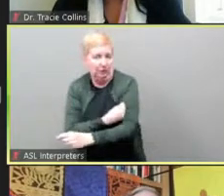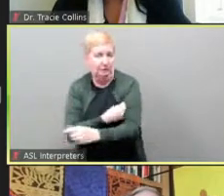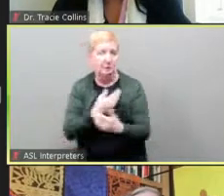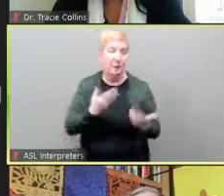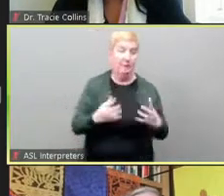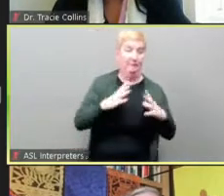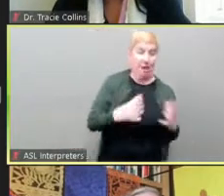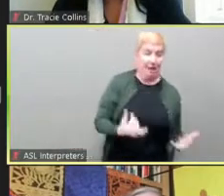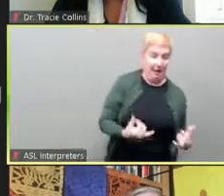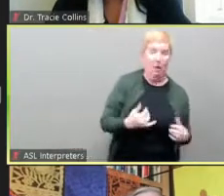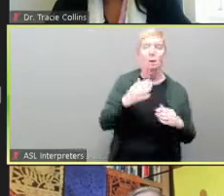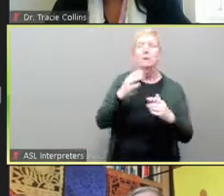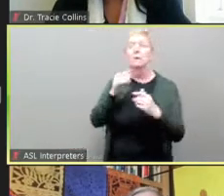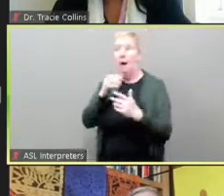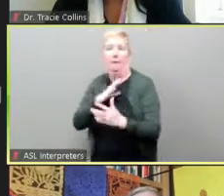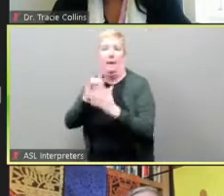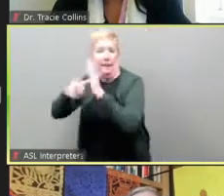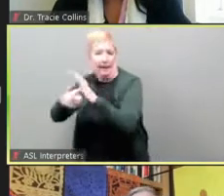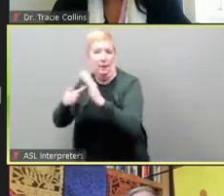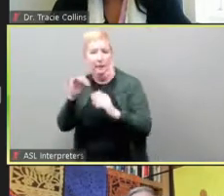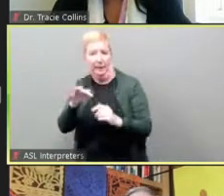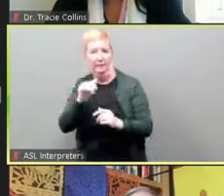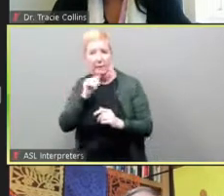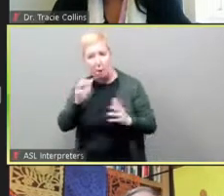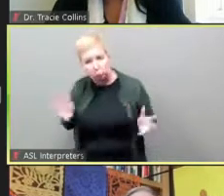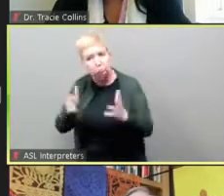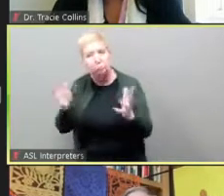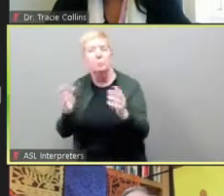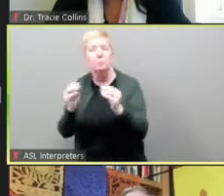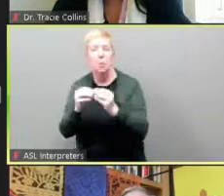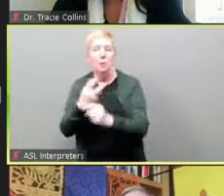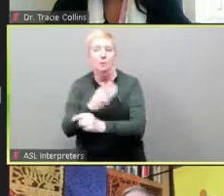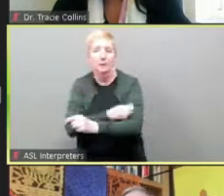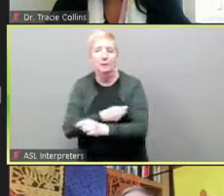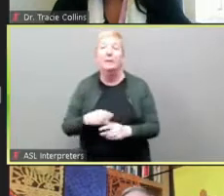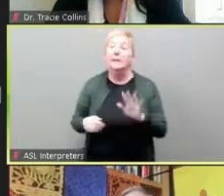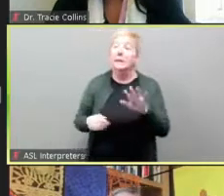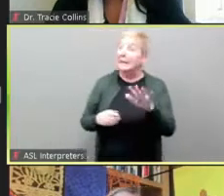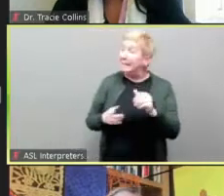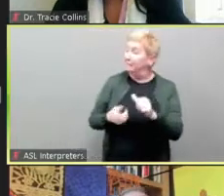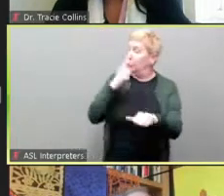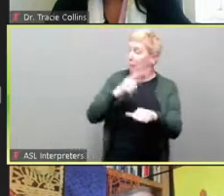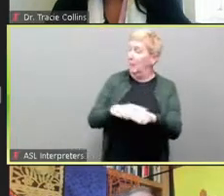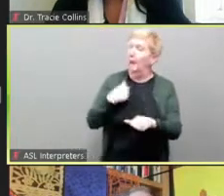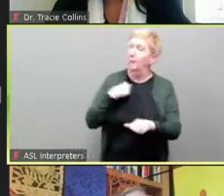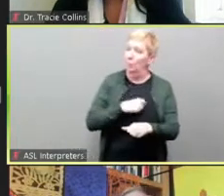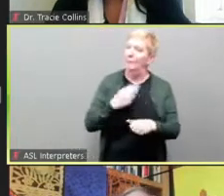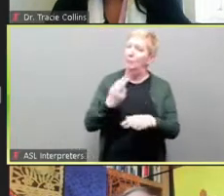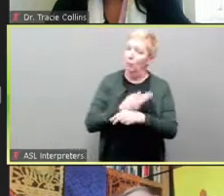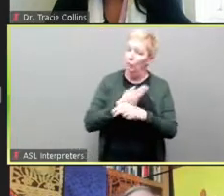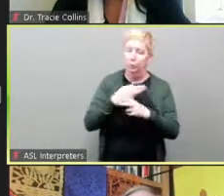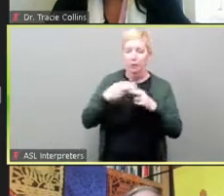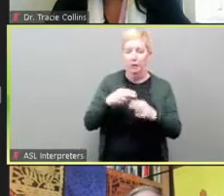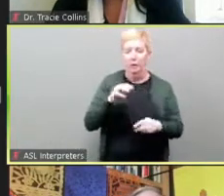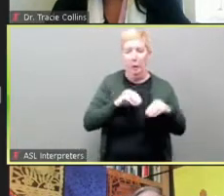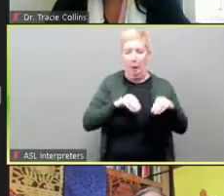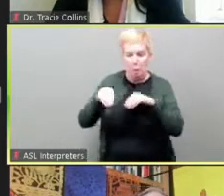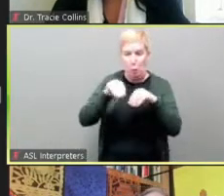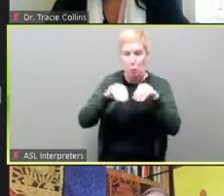make sure everyone is really clear. The first time we've had a moving target, we've been accused of having moving moving targets before, but this is